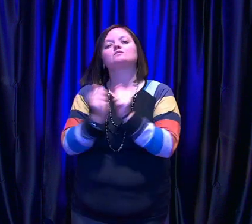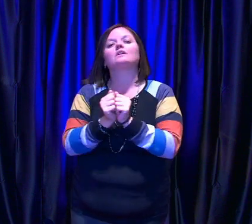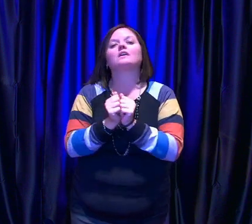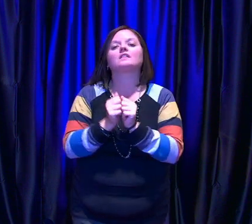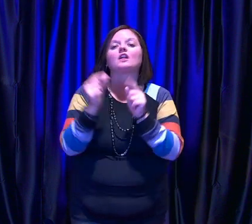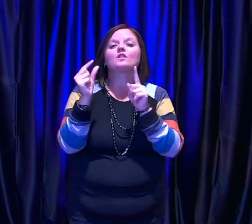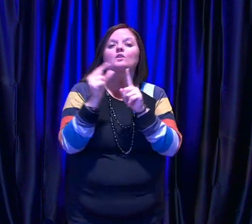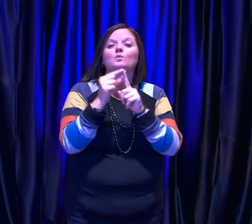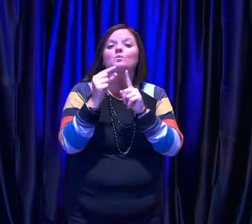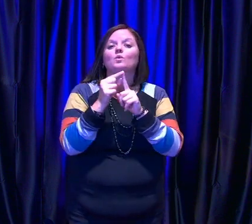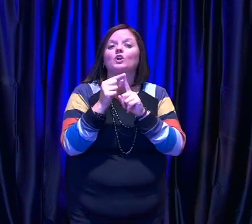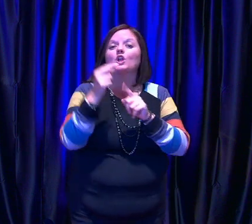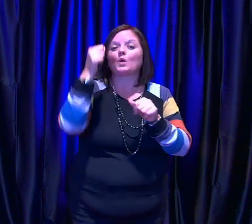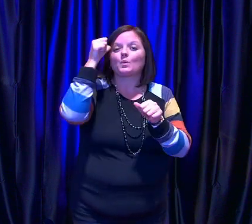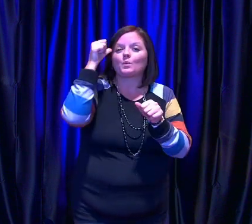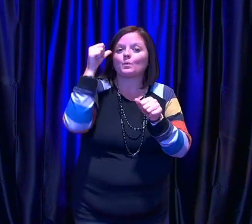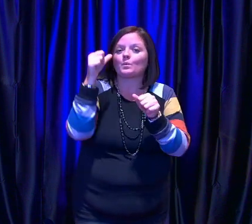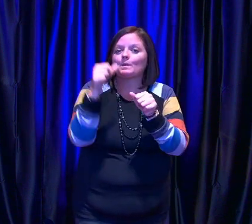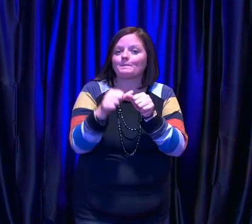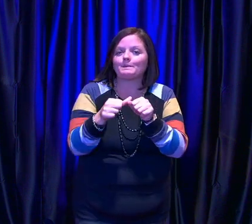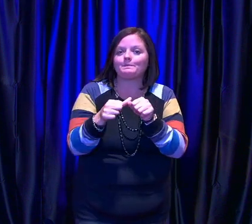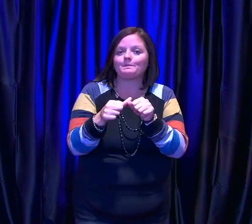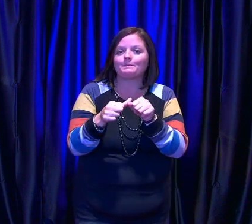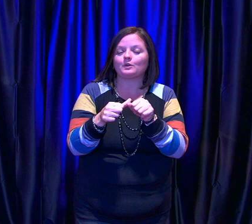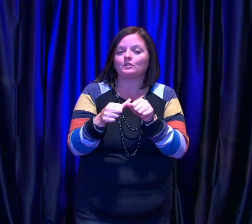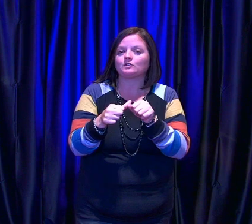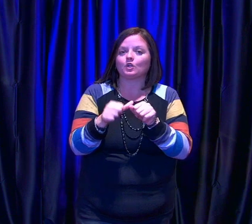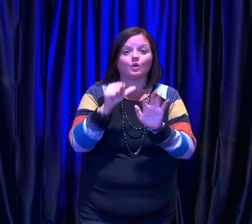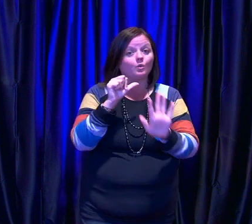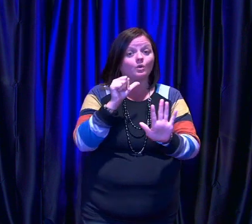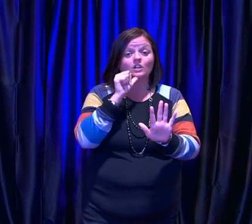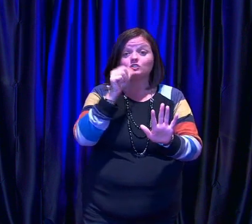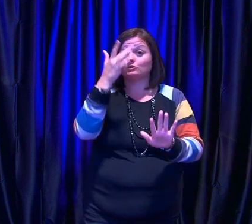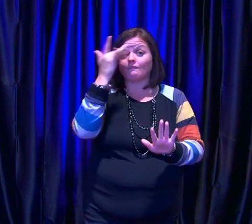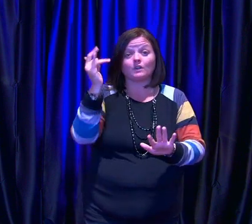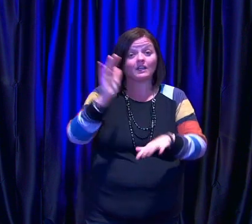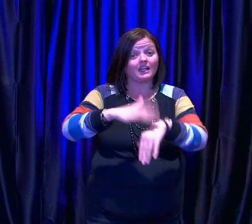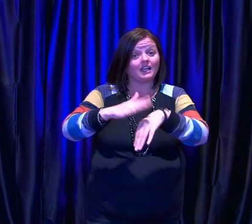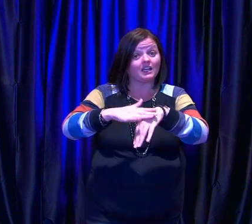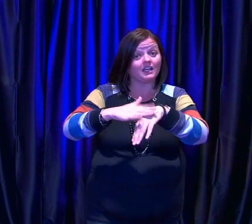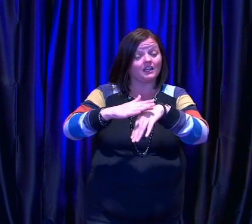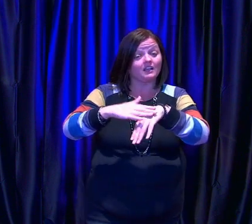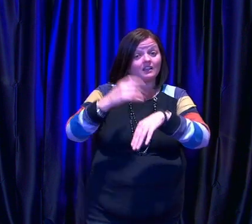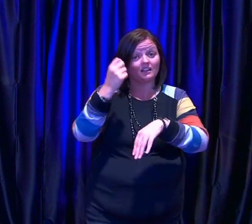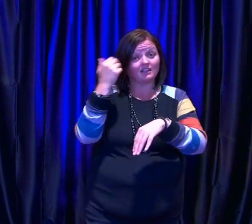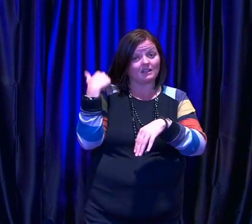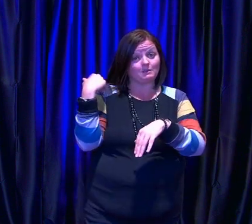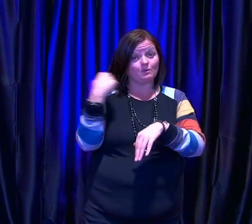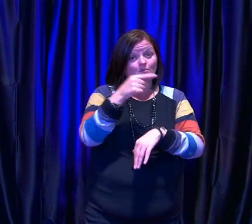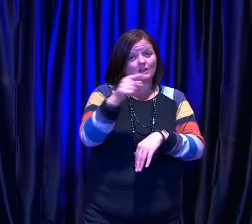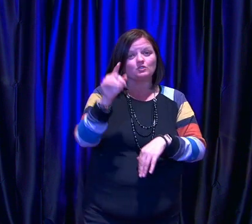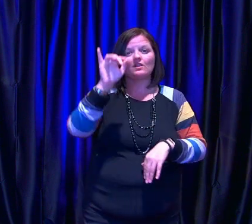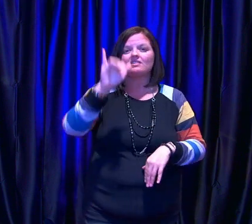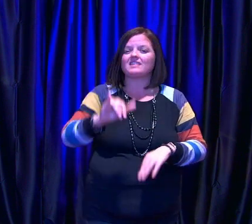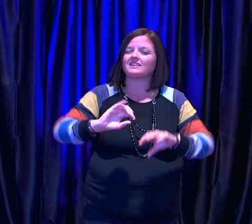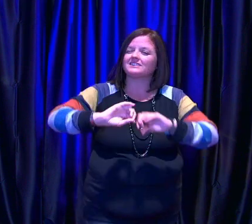word remember or don't forget let me remind you that's a completely different